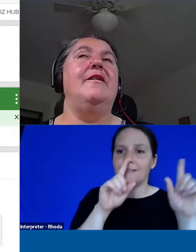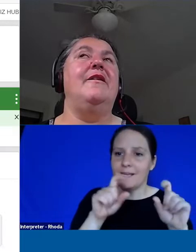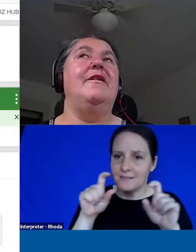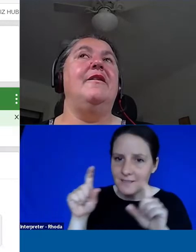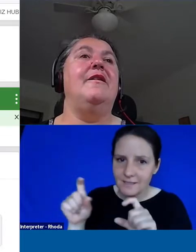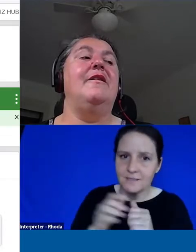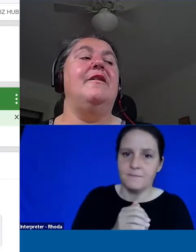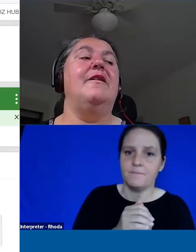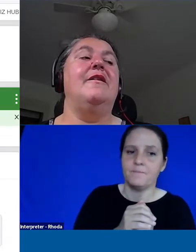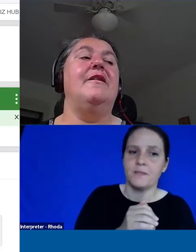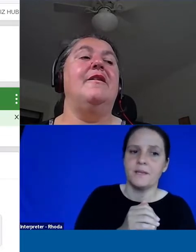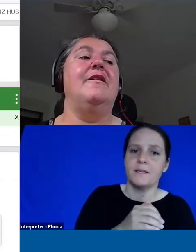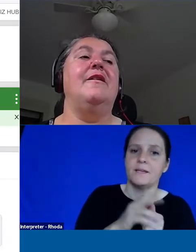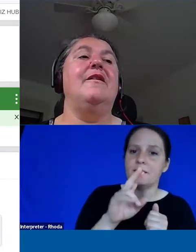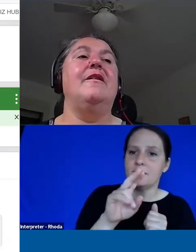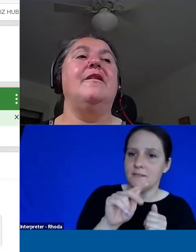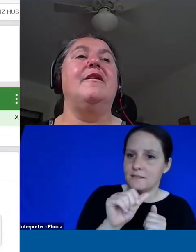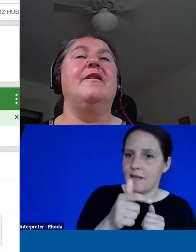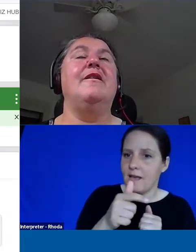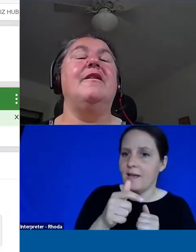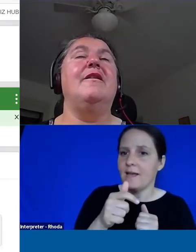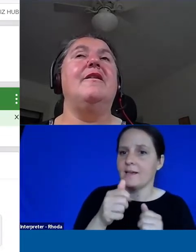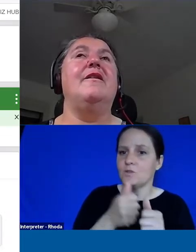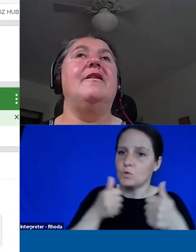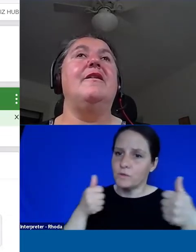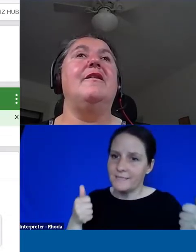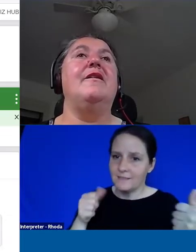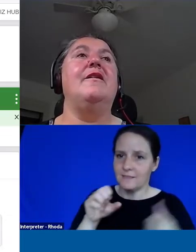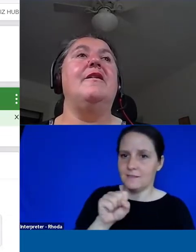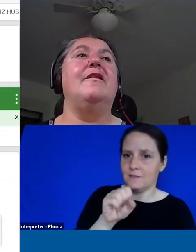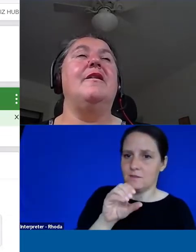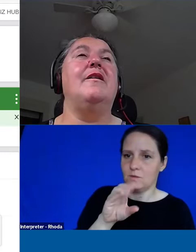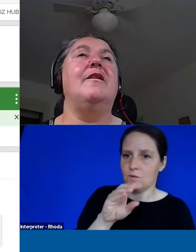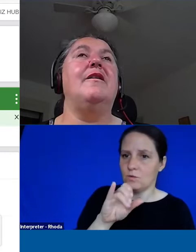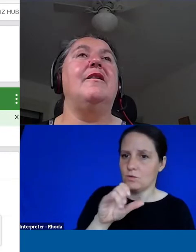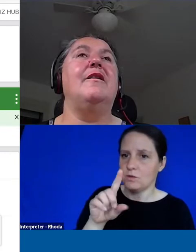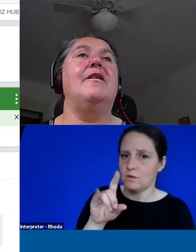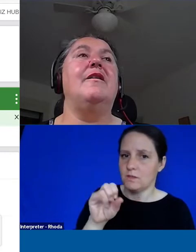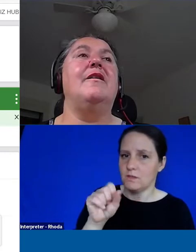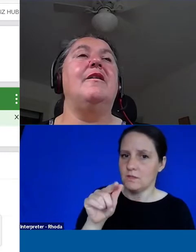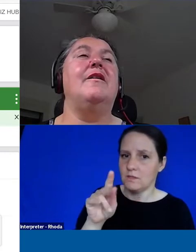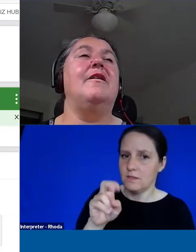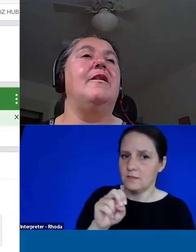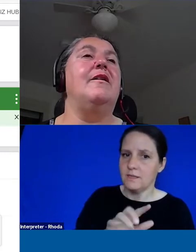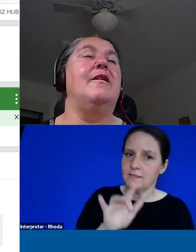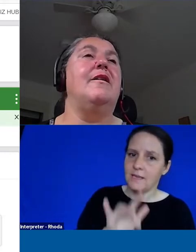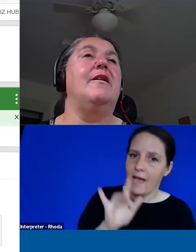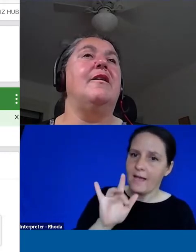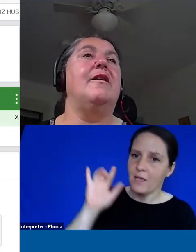Tab social distancing, clickable, cumulative deaths region, heading level two cumulative deaths. Link external link, deaths special analysis.